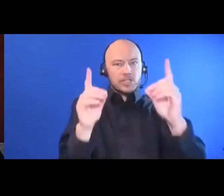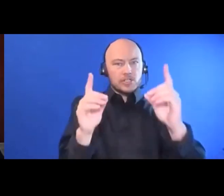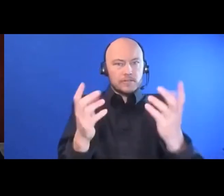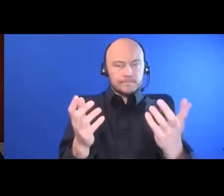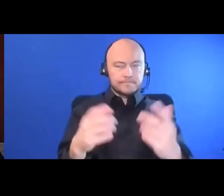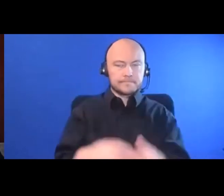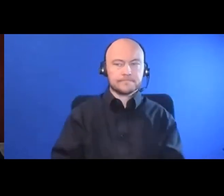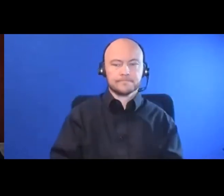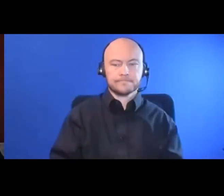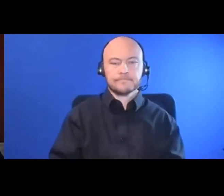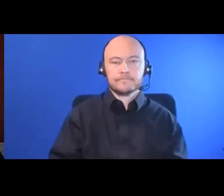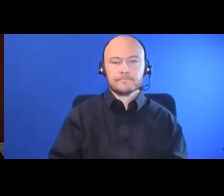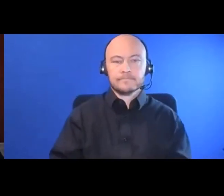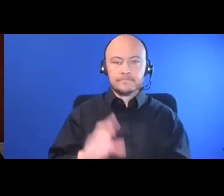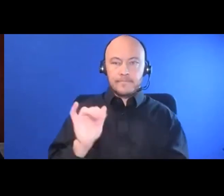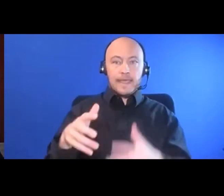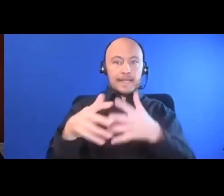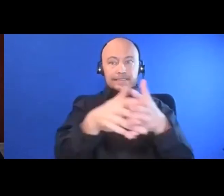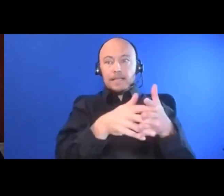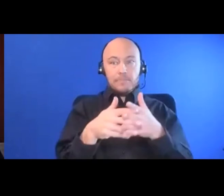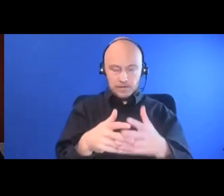That's America, that's my America.